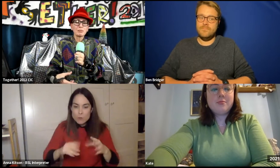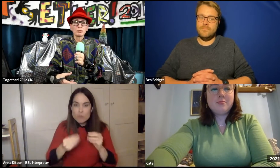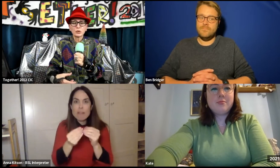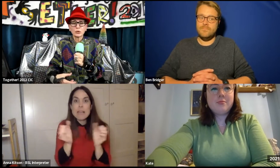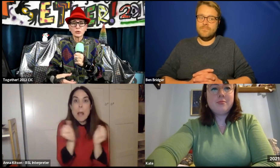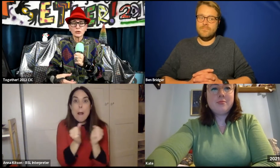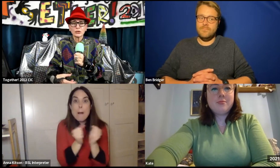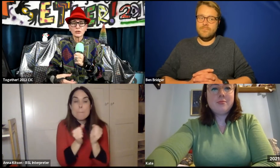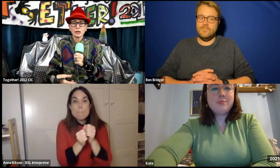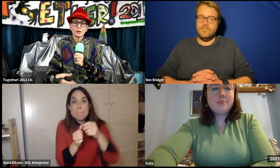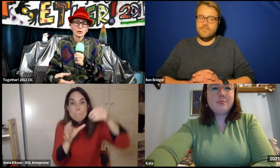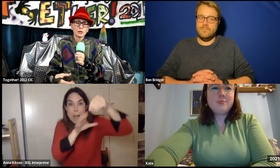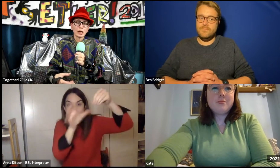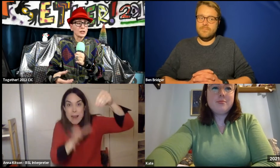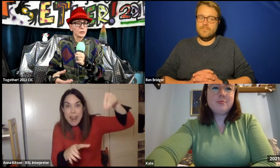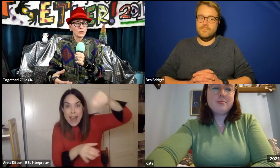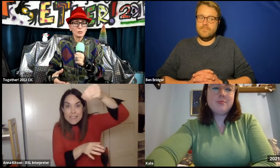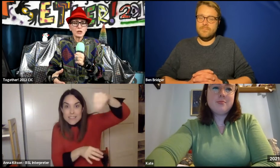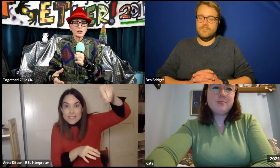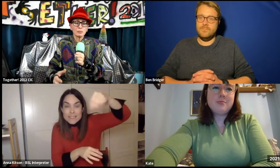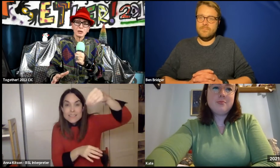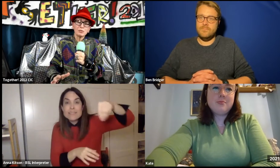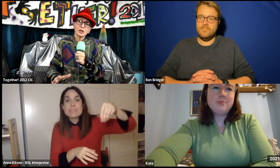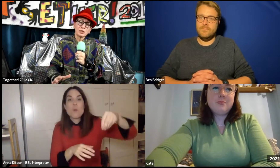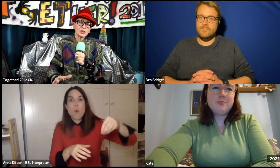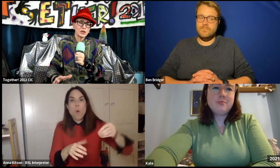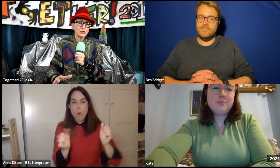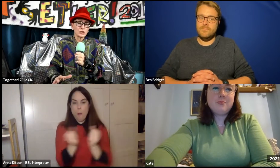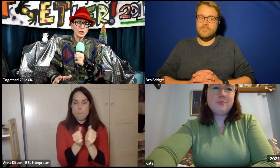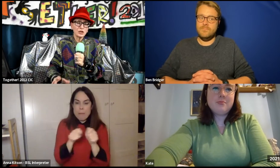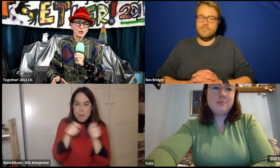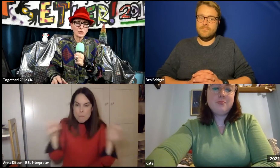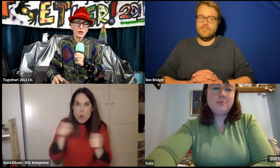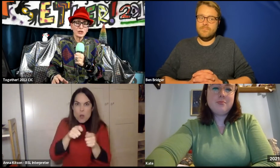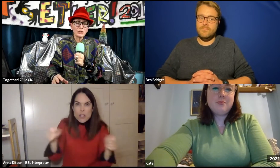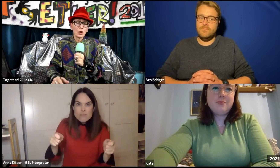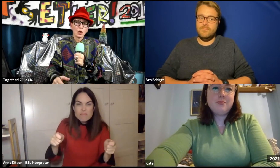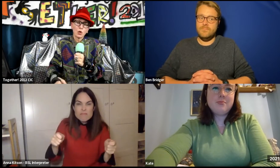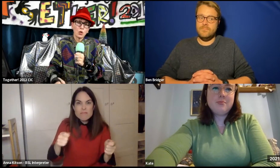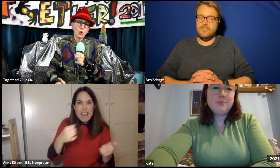books, papier mache trinket, trace all